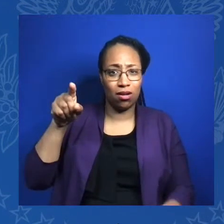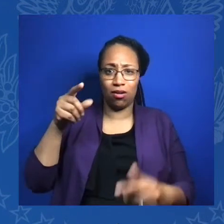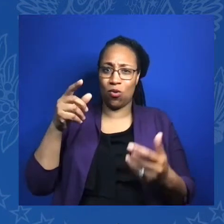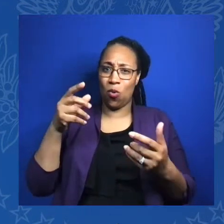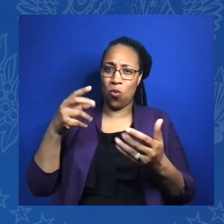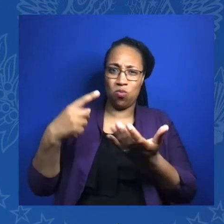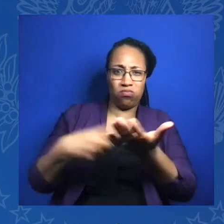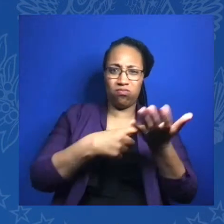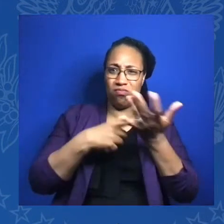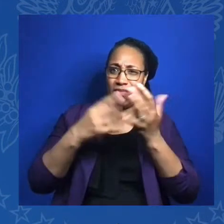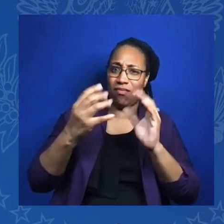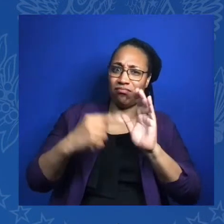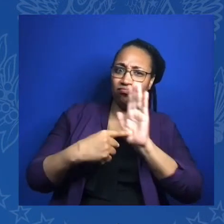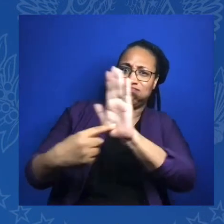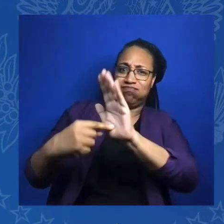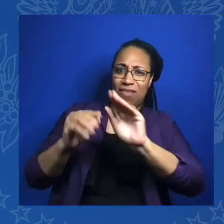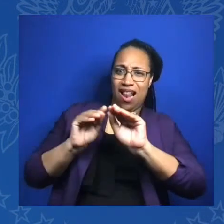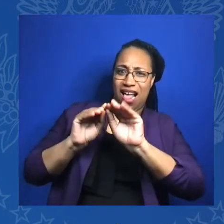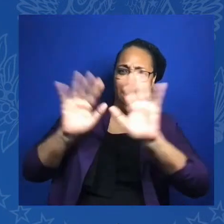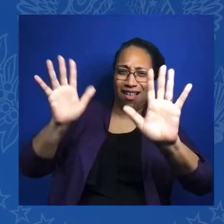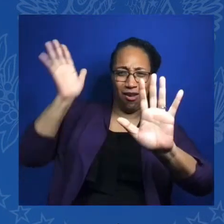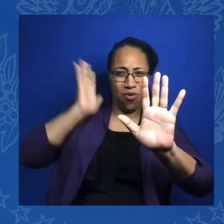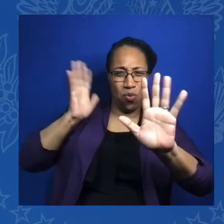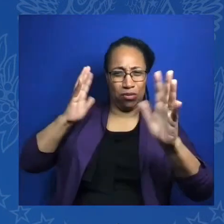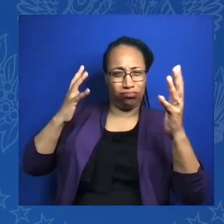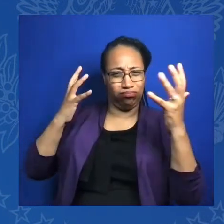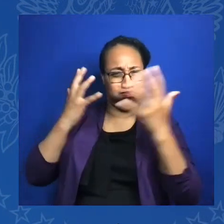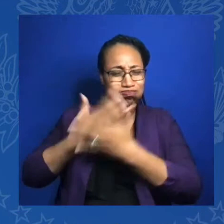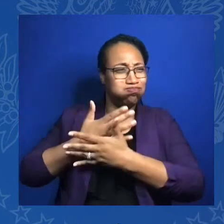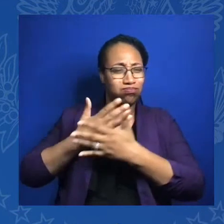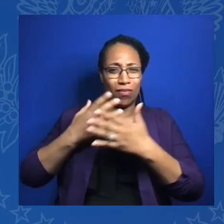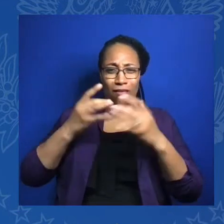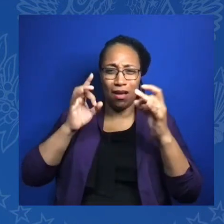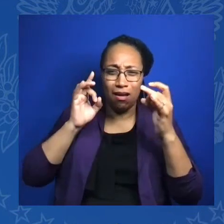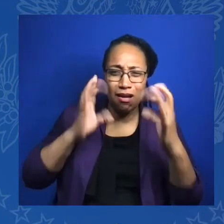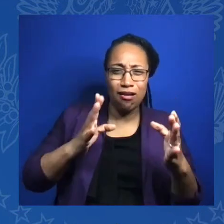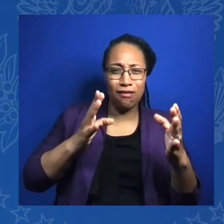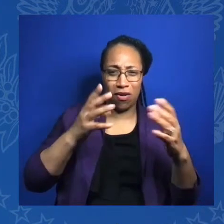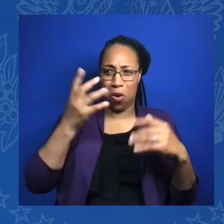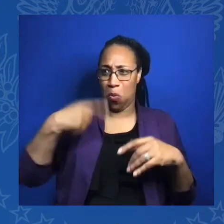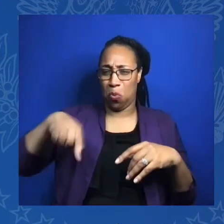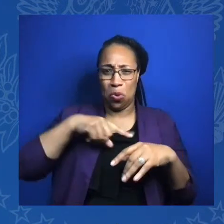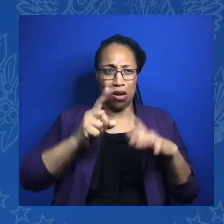Absolute courage. A handwritten letter from prison to his family,